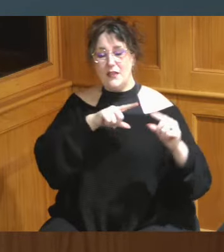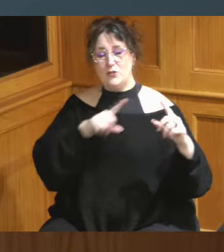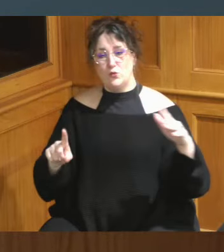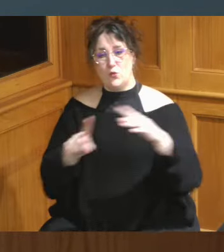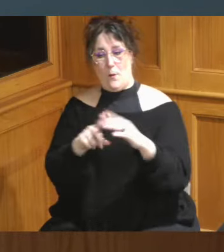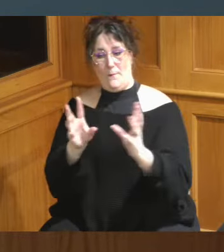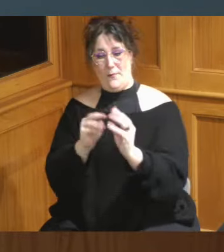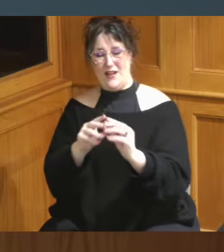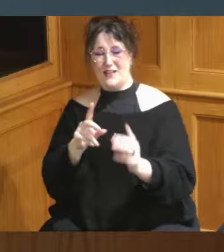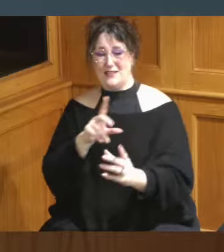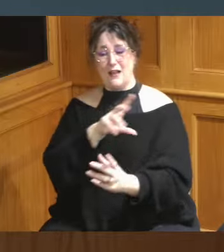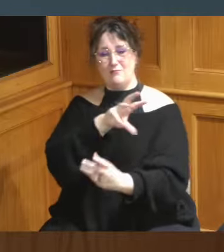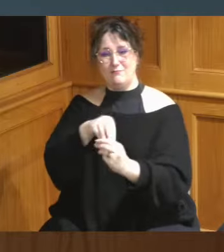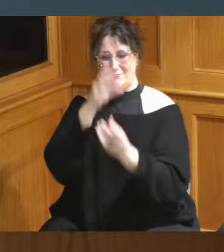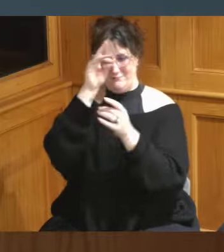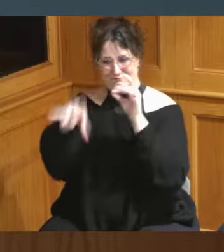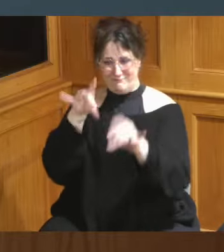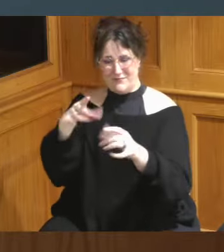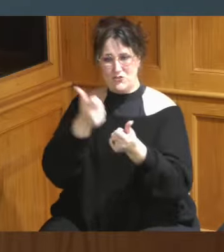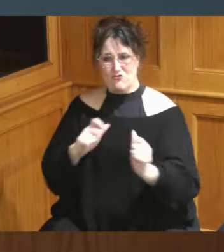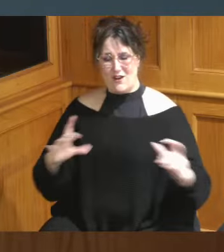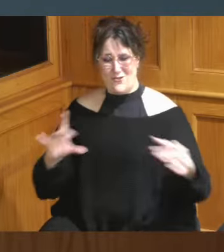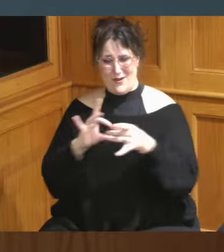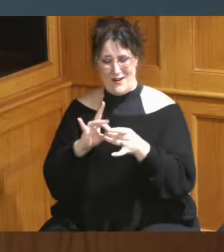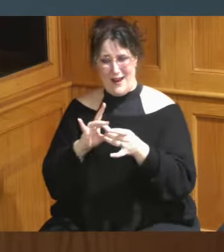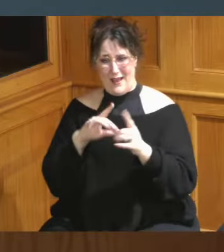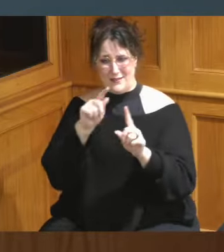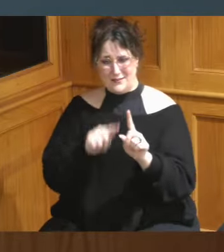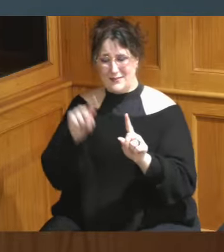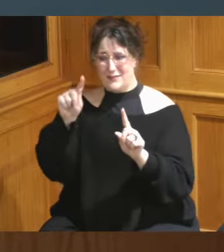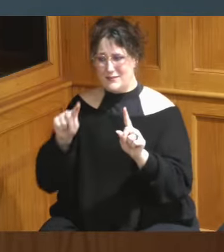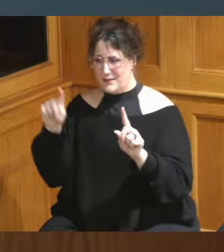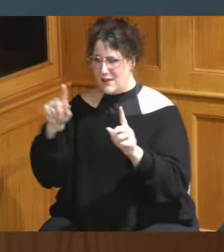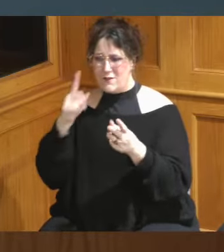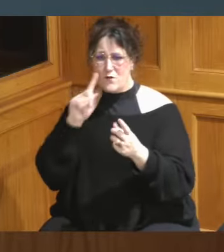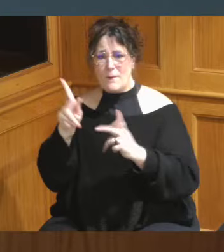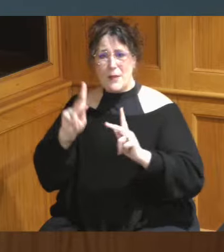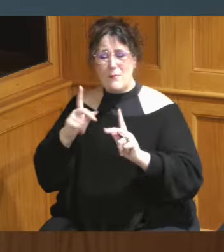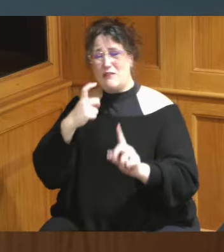this conversation, trying to connect the dots for people in addiction and how we serve those people